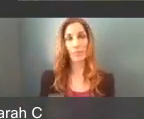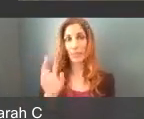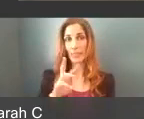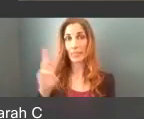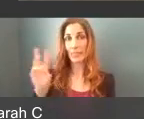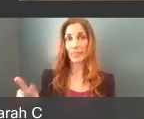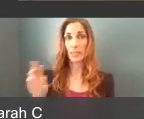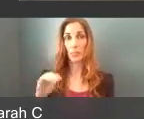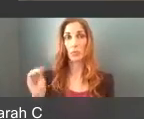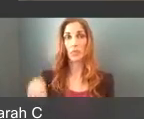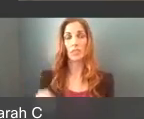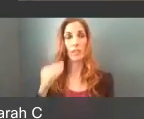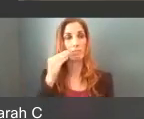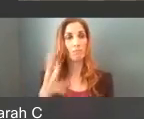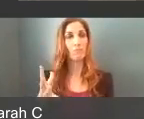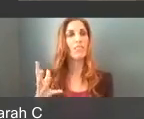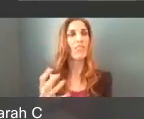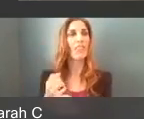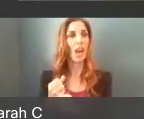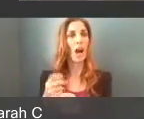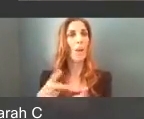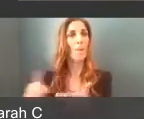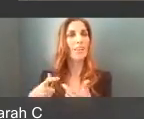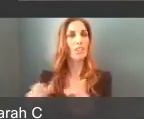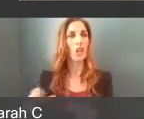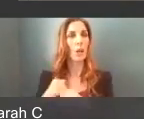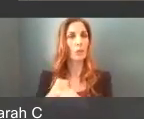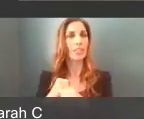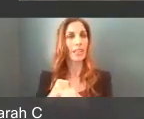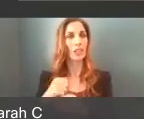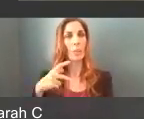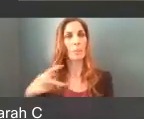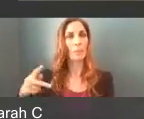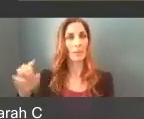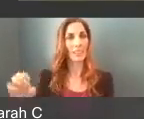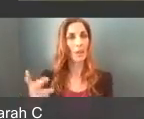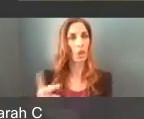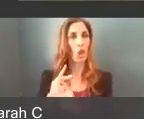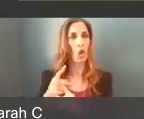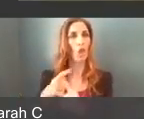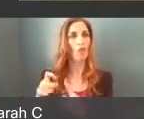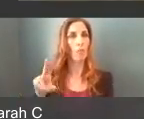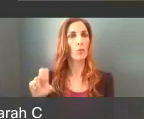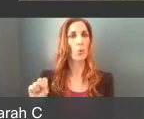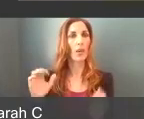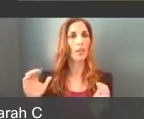they've received the Paycheck Protection (PPP) loan from the U.S. Small Business Administration in 2020.